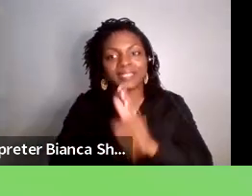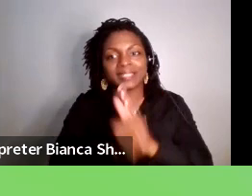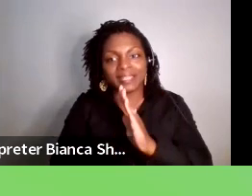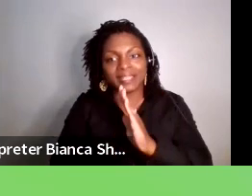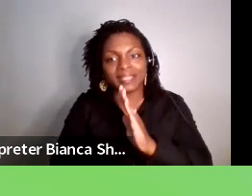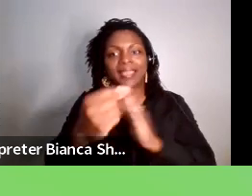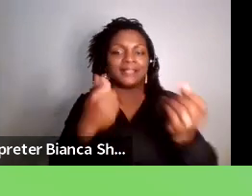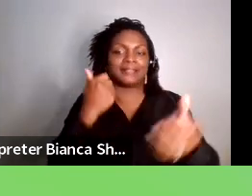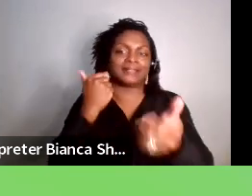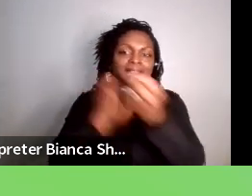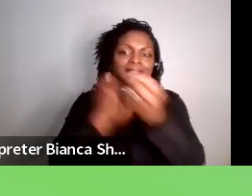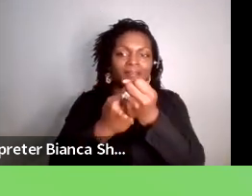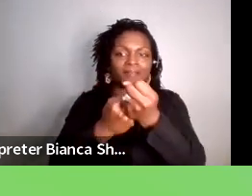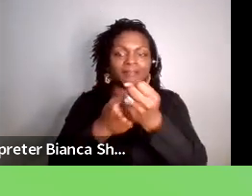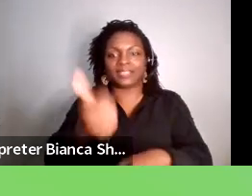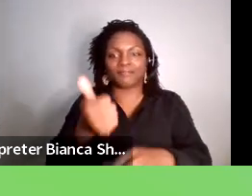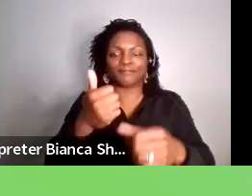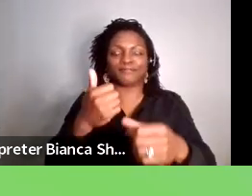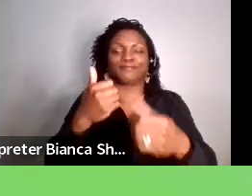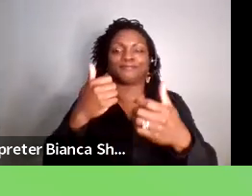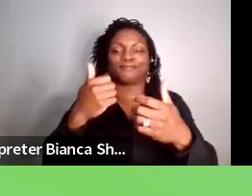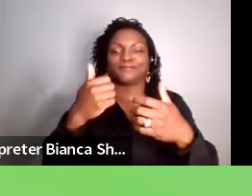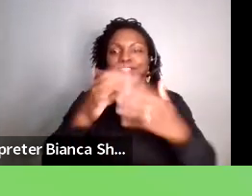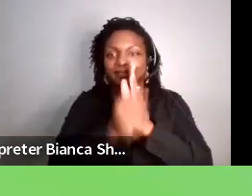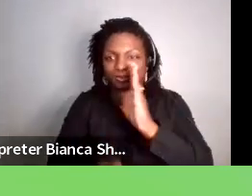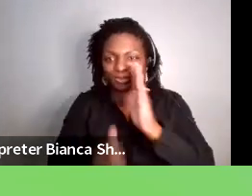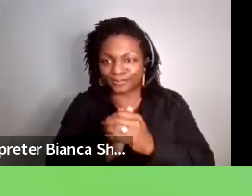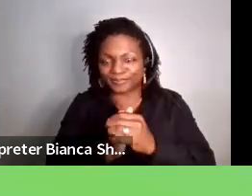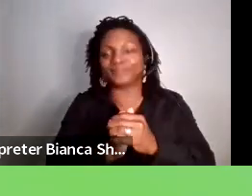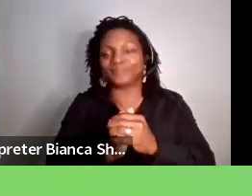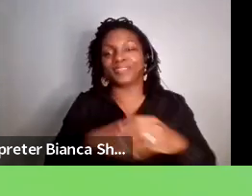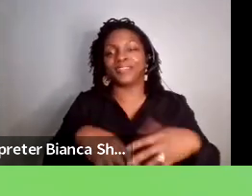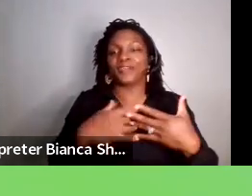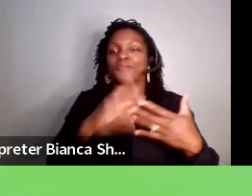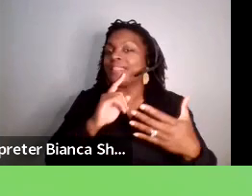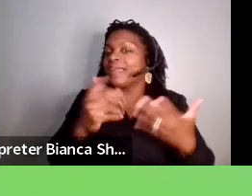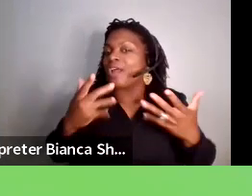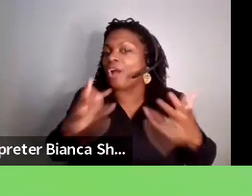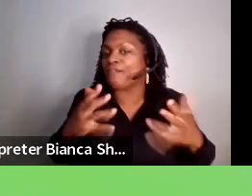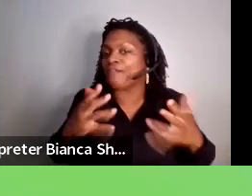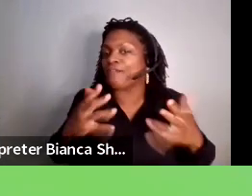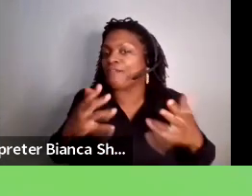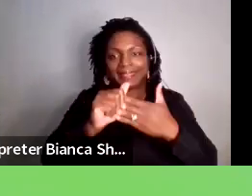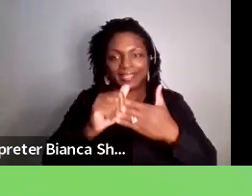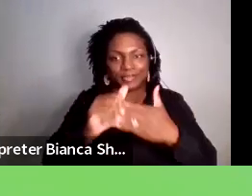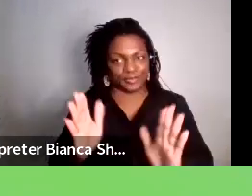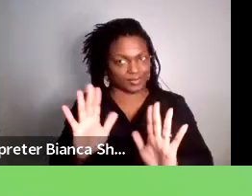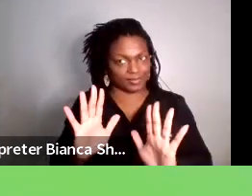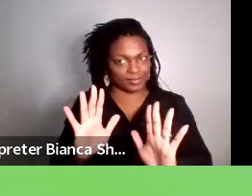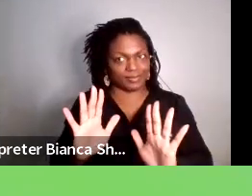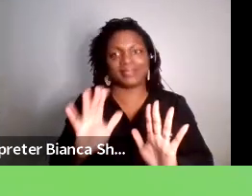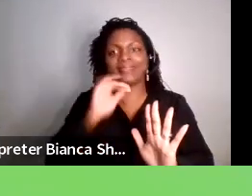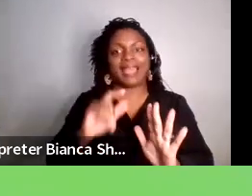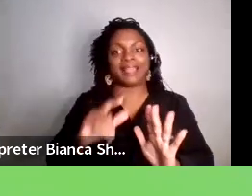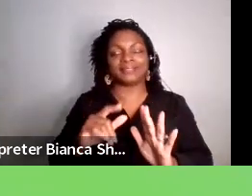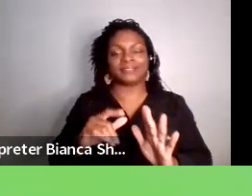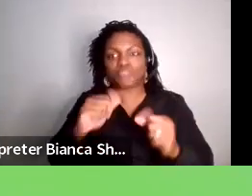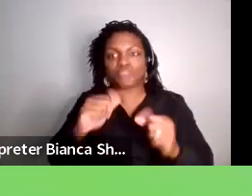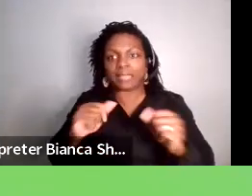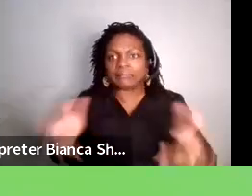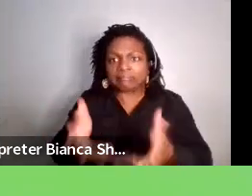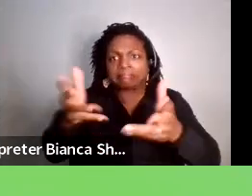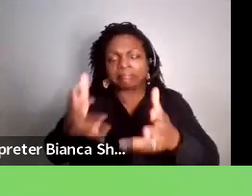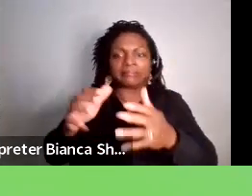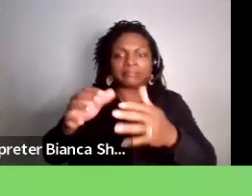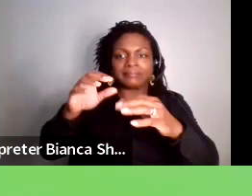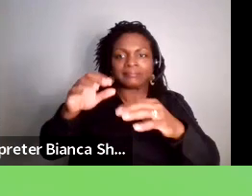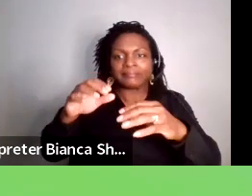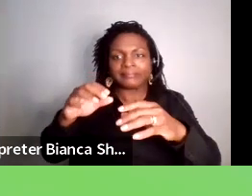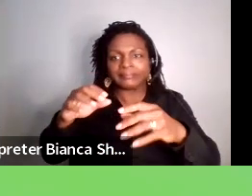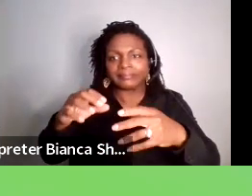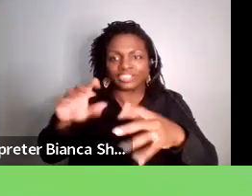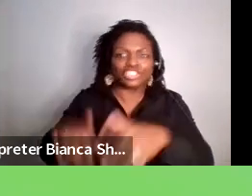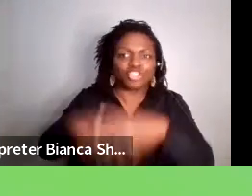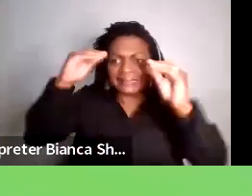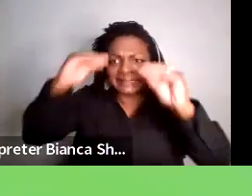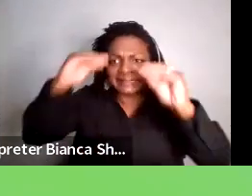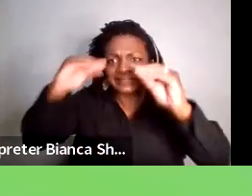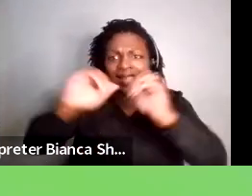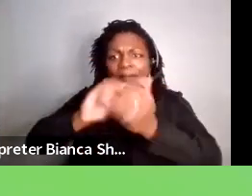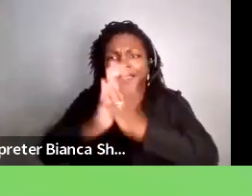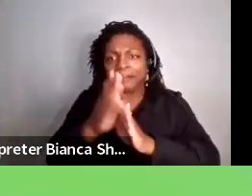But the the idea really is that they're already leaders not that they're developing leaders, but that they're honing their their leadership skills to live a life of independence in a However, they choose that they're